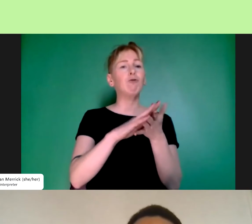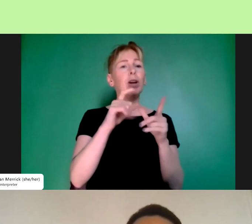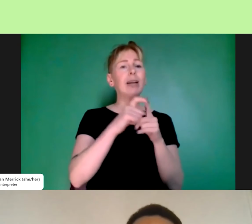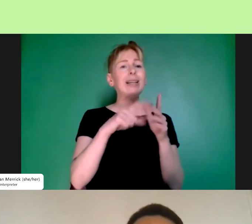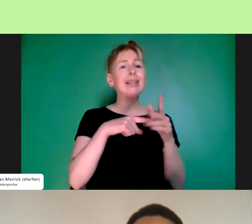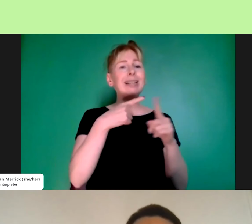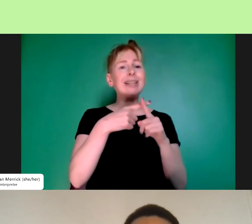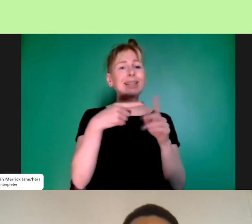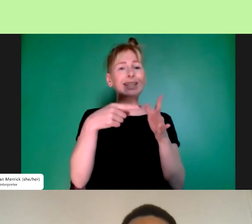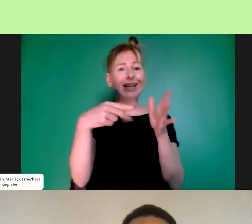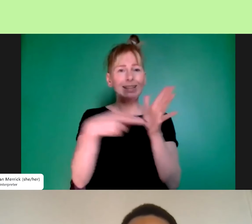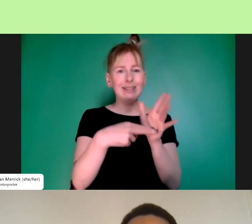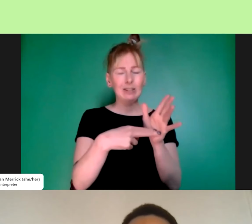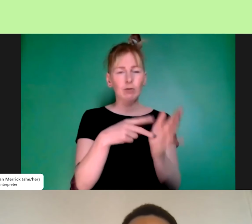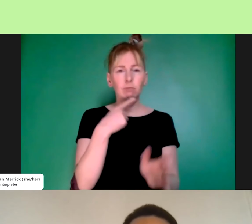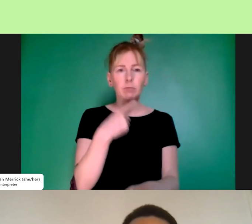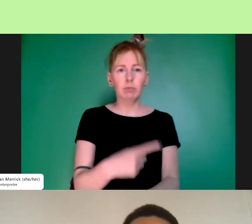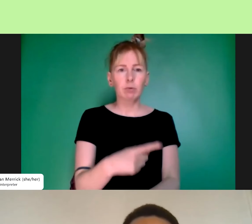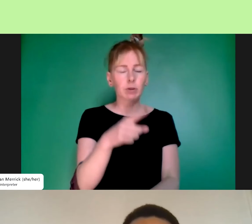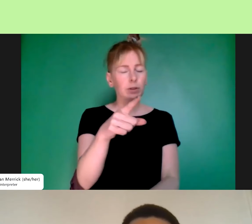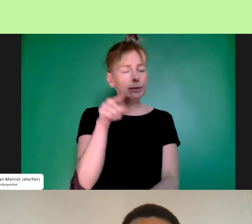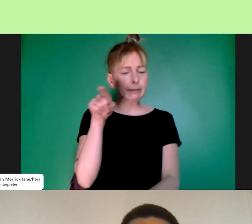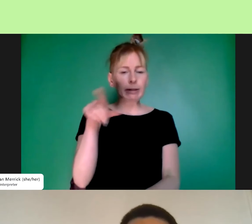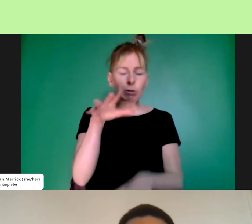to visualise imagine a non-conflict-based institution.